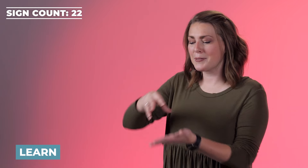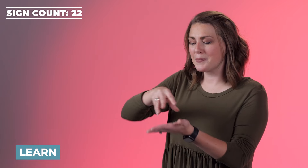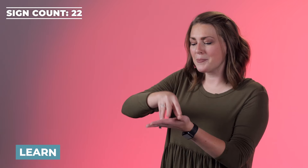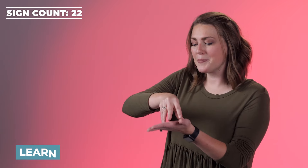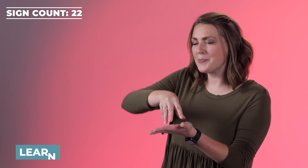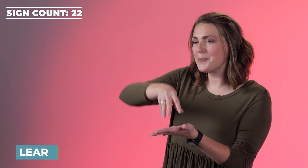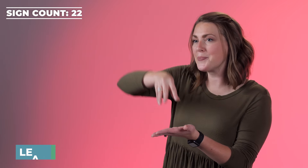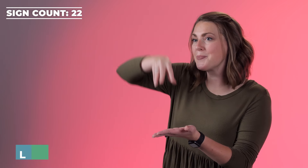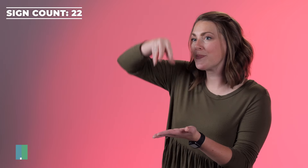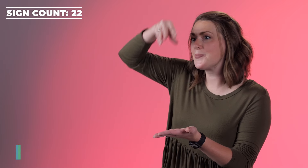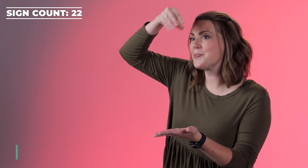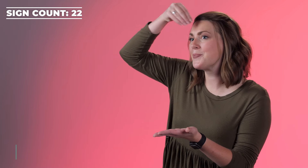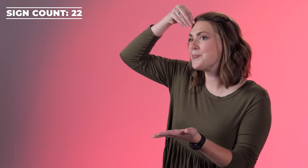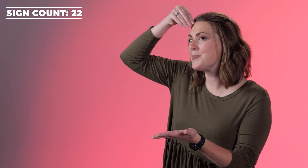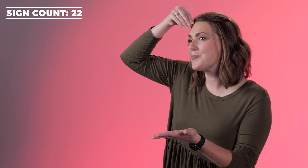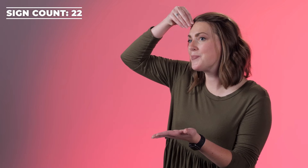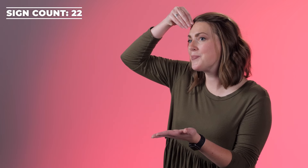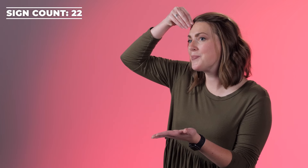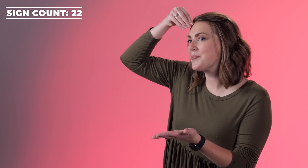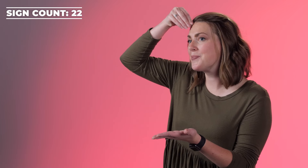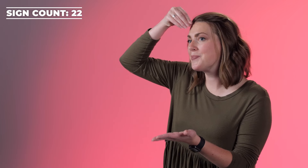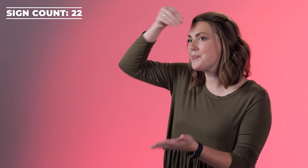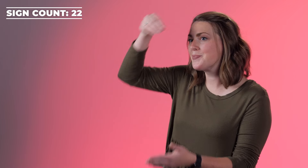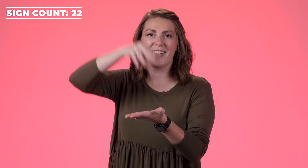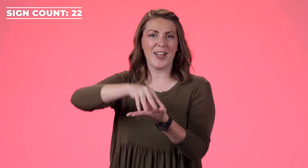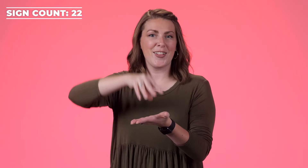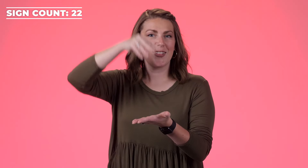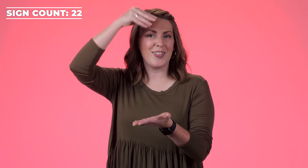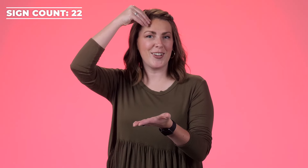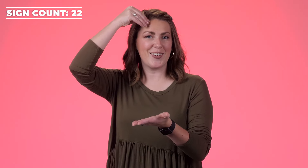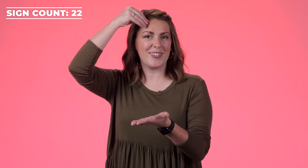You're picking up something and putting it in your head. Learn